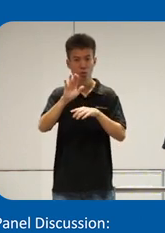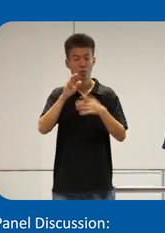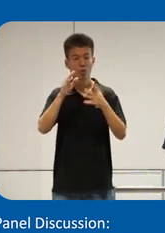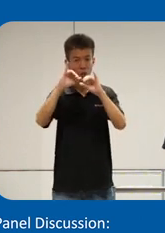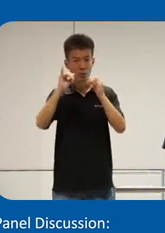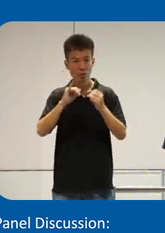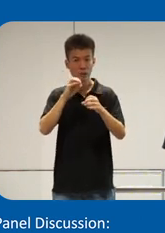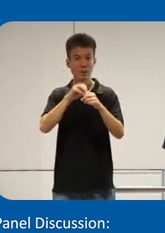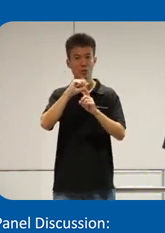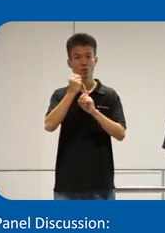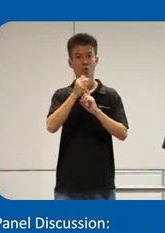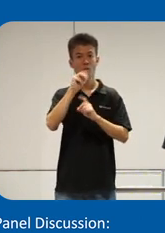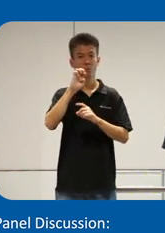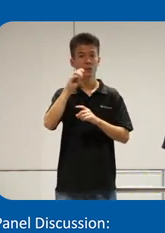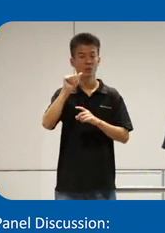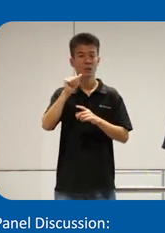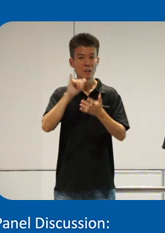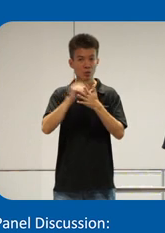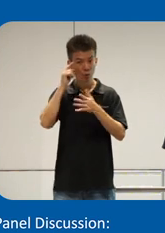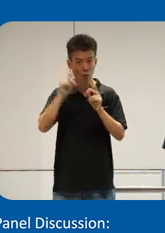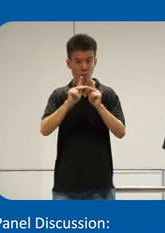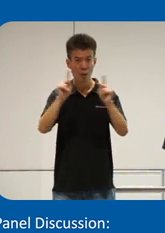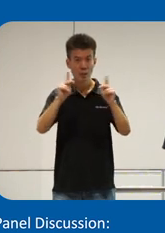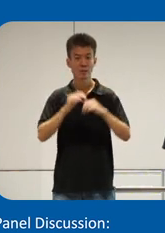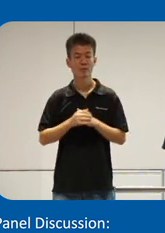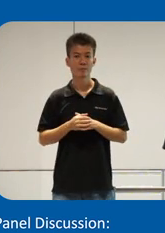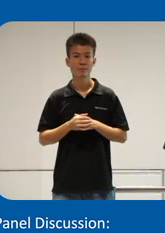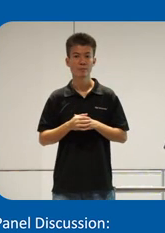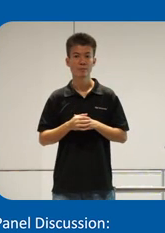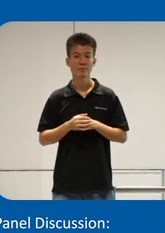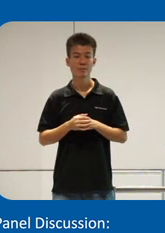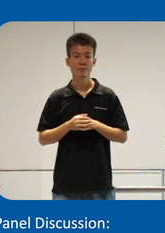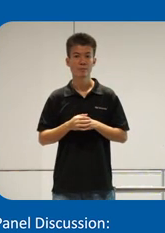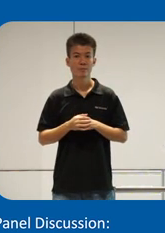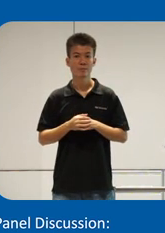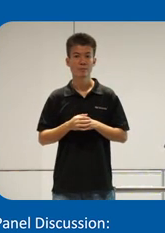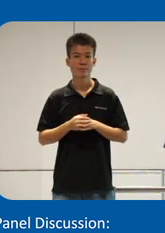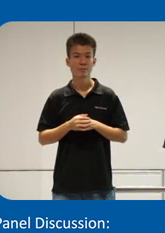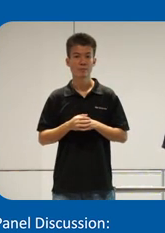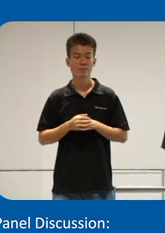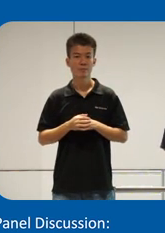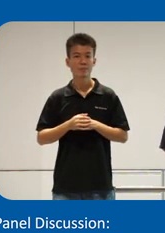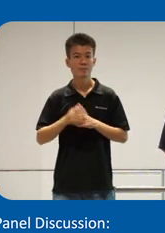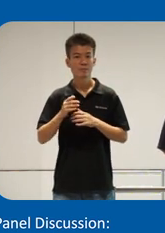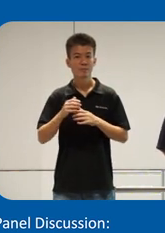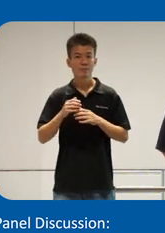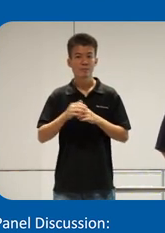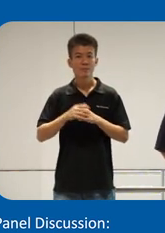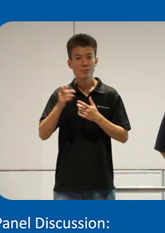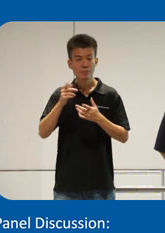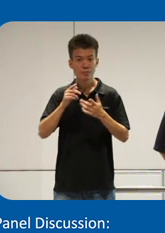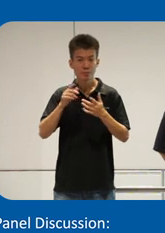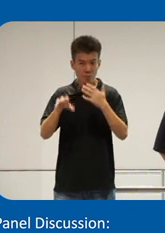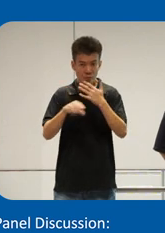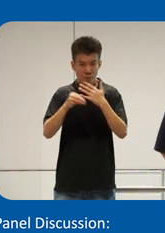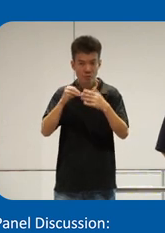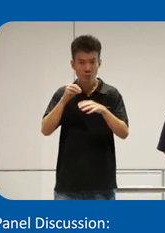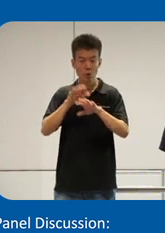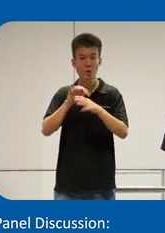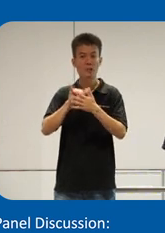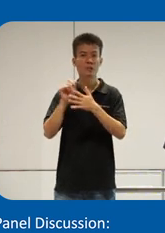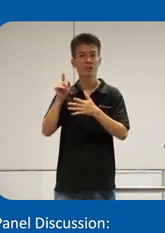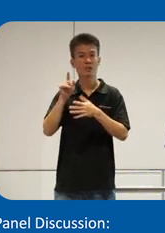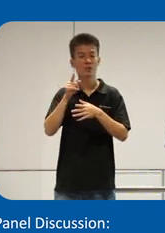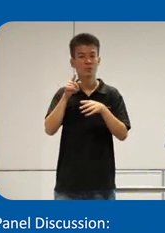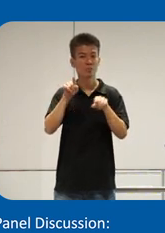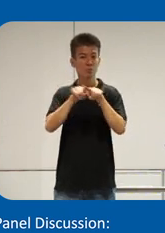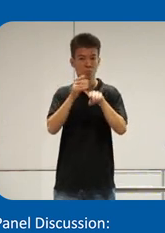social media so this is for the public so and to add a weiten on those um campaigns so we always